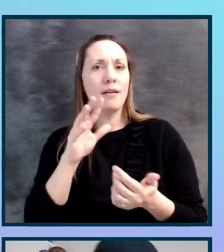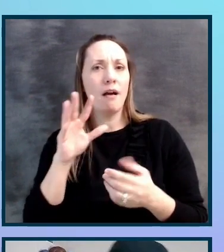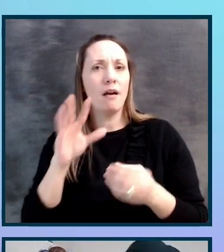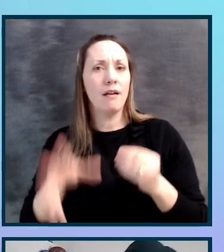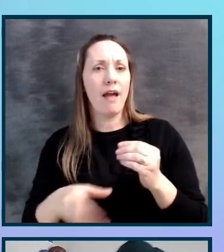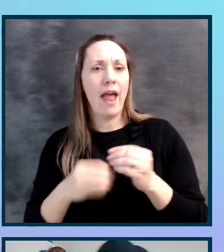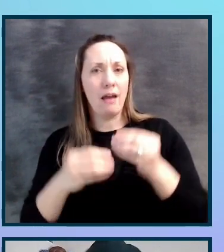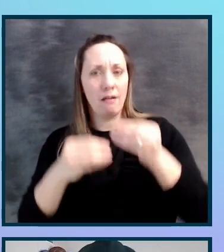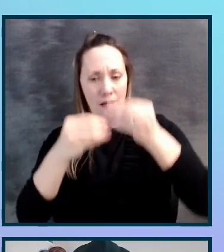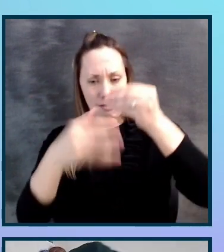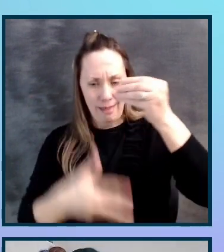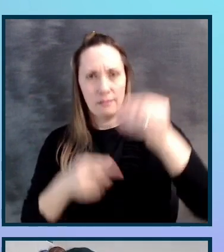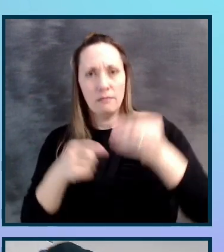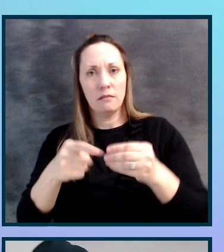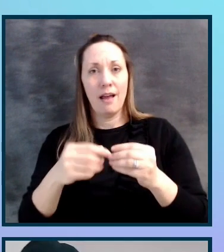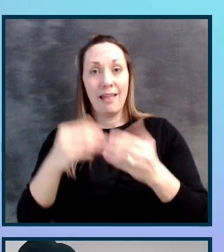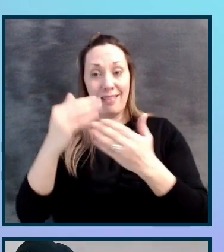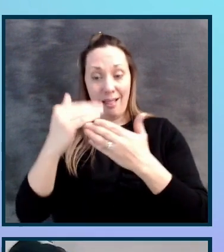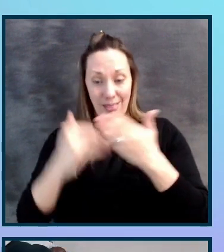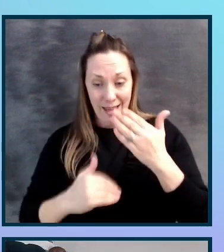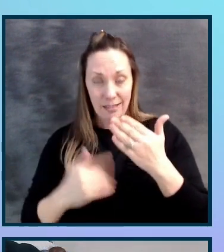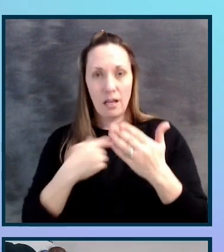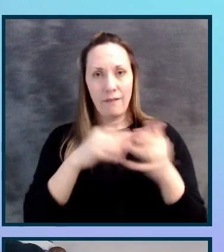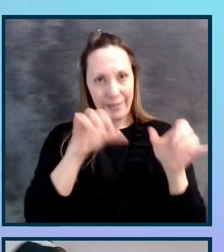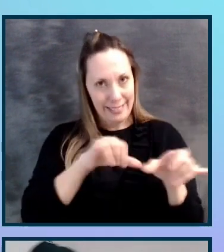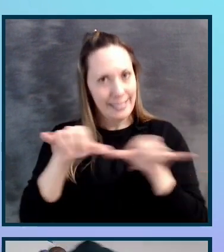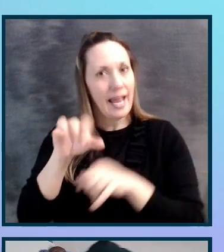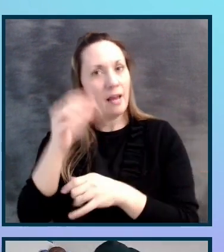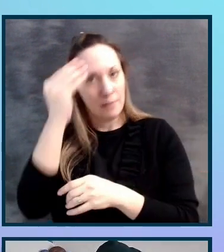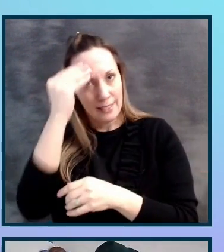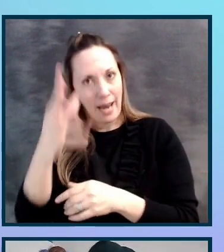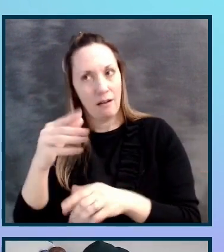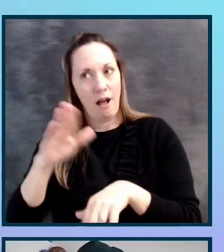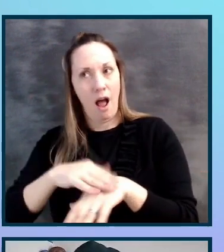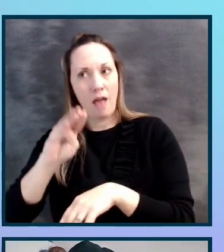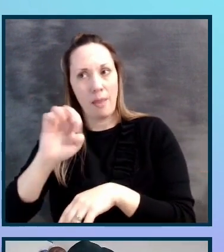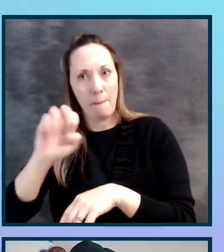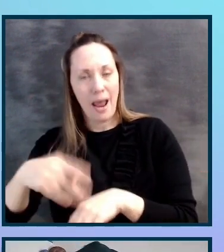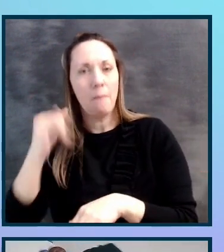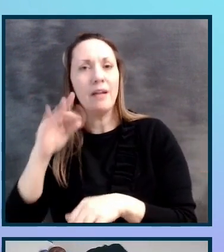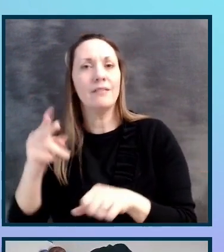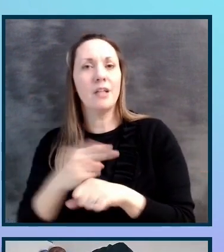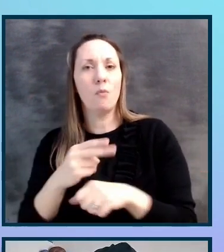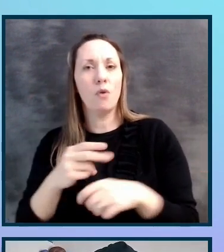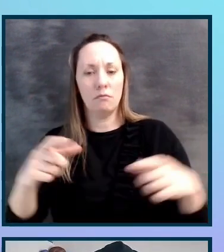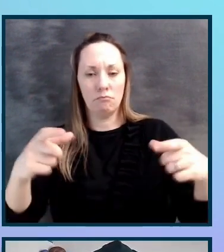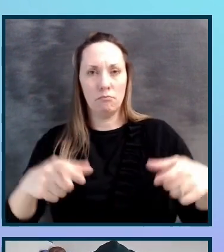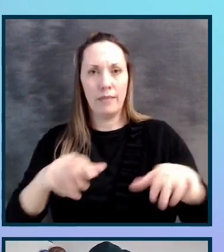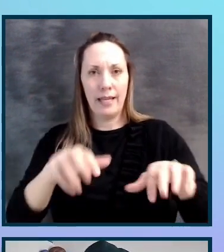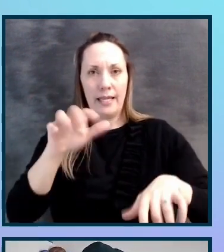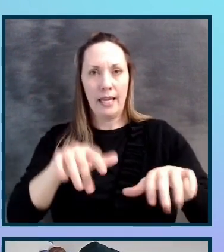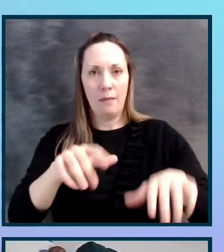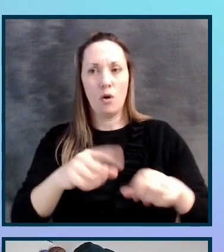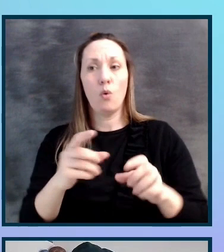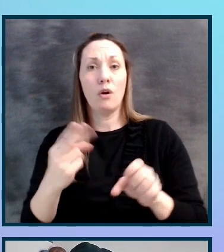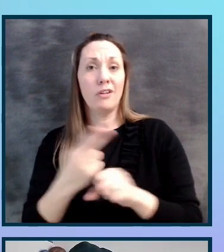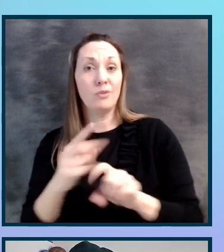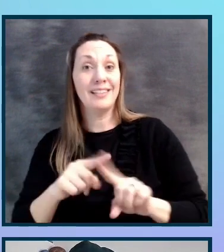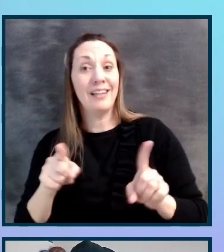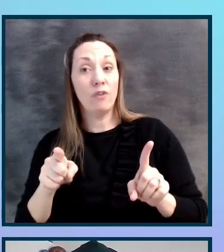That list view will have the same data that's on the map. However, if somebody were to navigate with a keyboard, or wanted to consume the data differently, we can have it there.